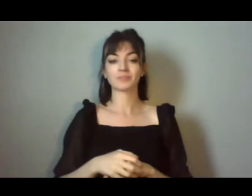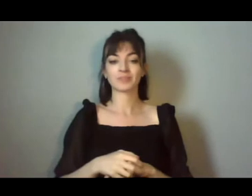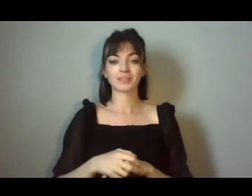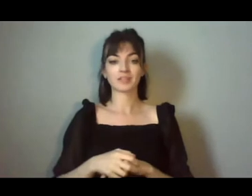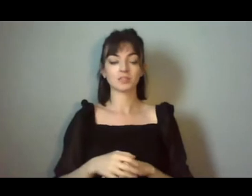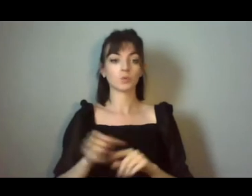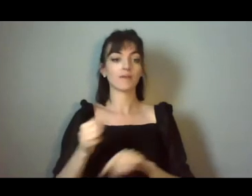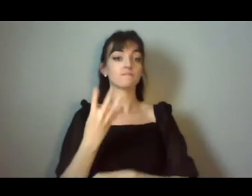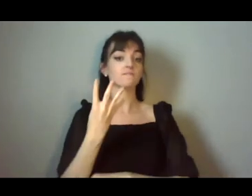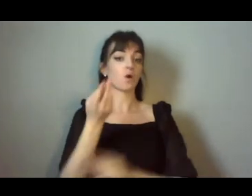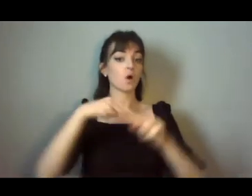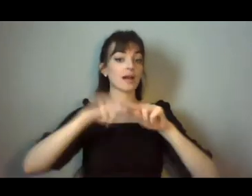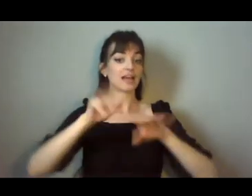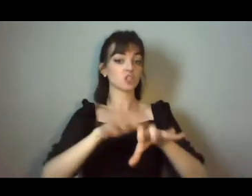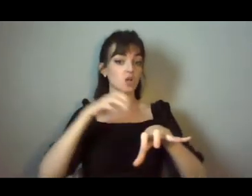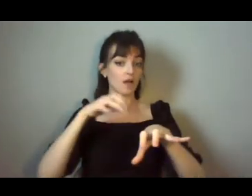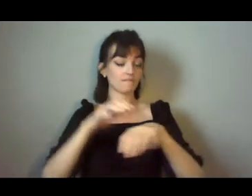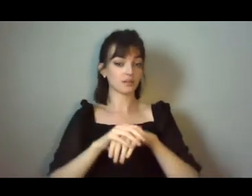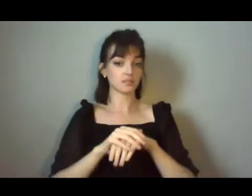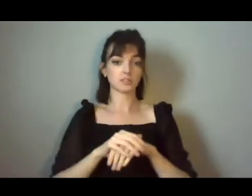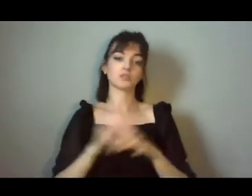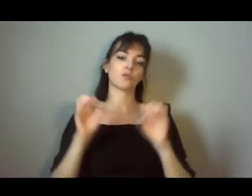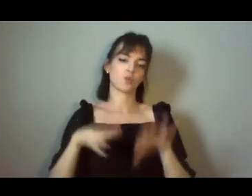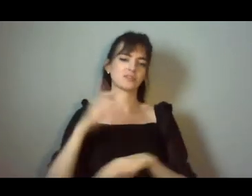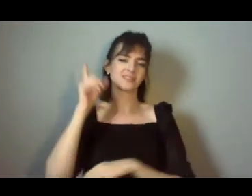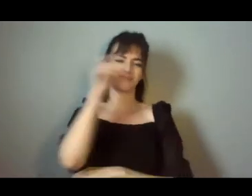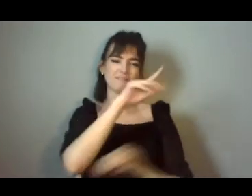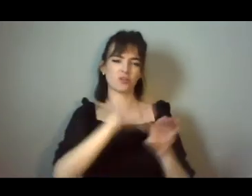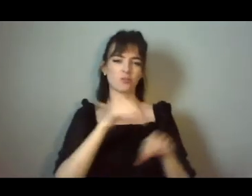national conferences, we have had difficulties with COVID and with the cyber attack but we